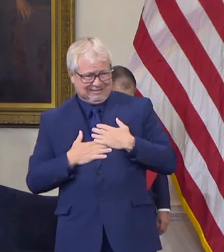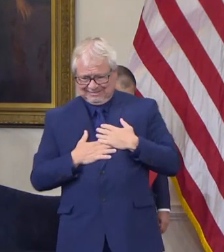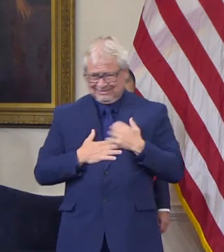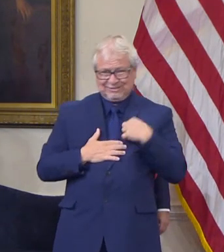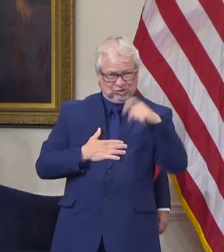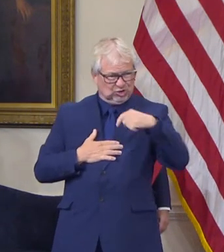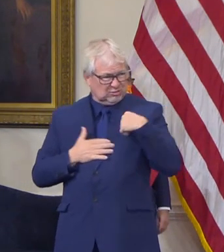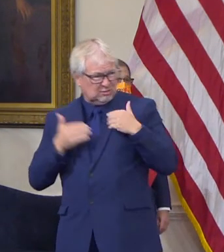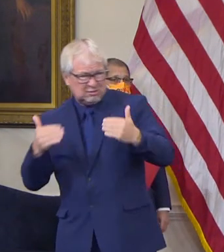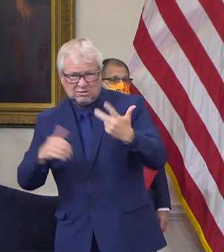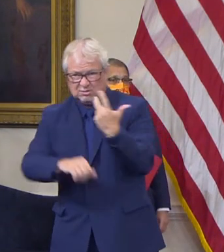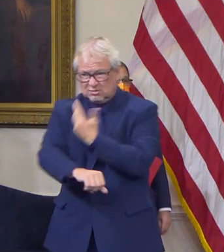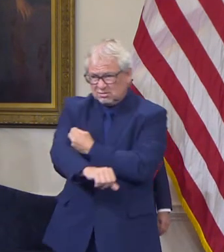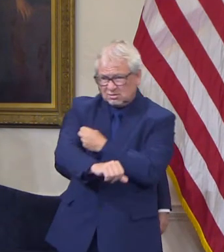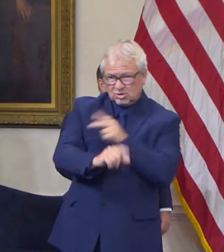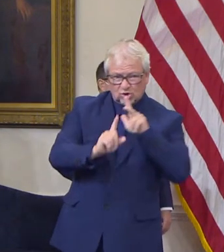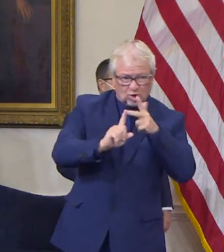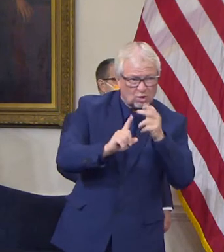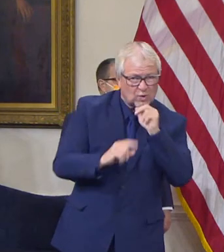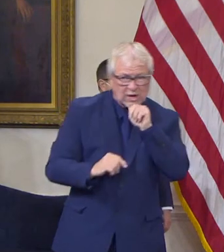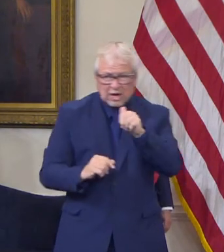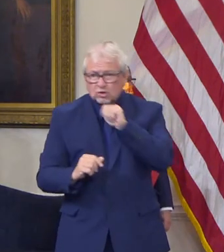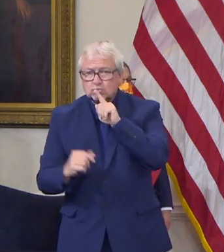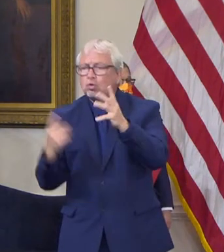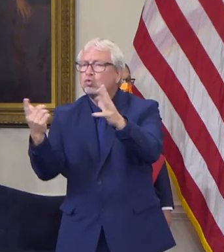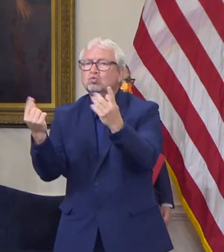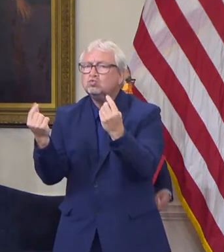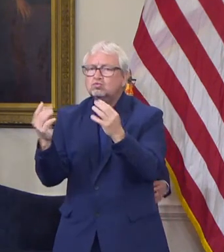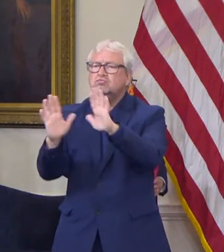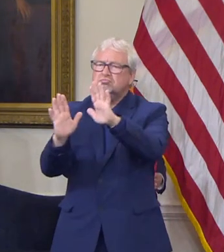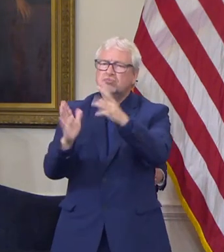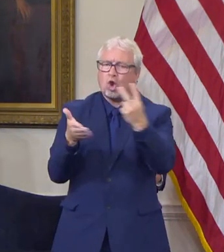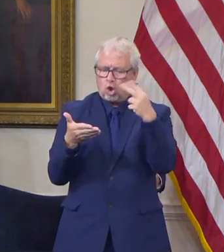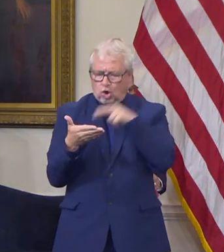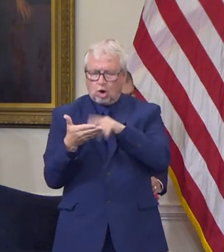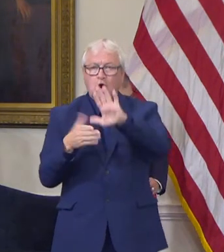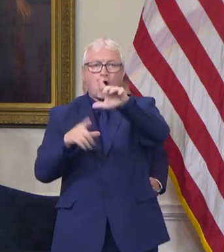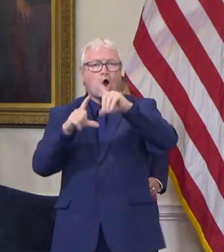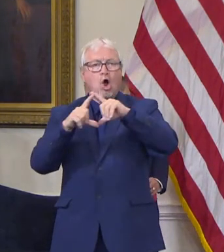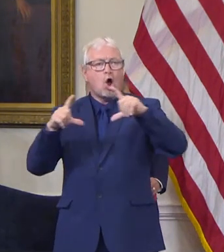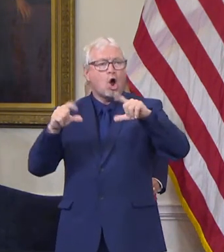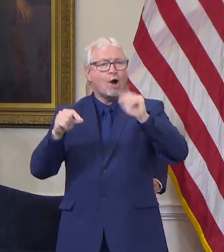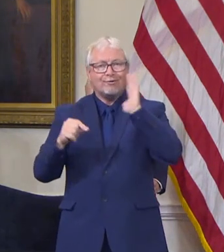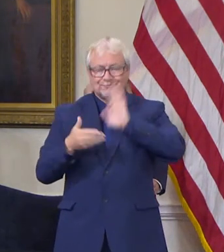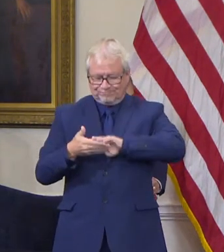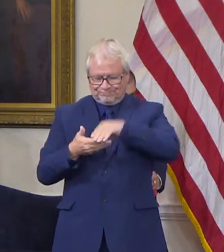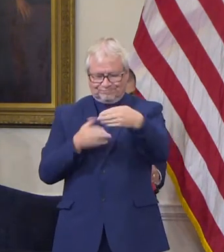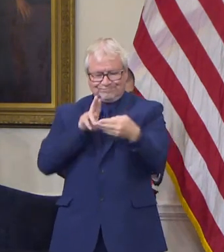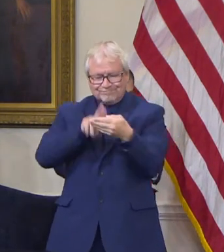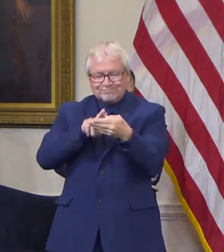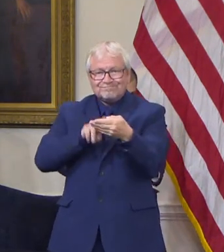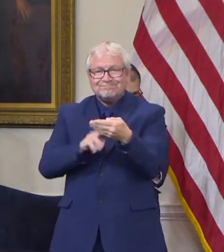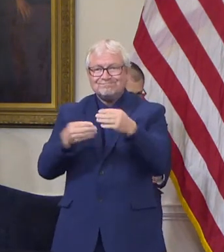To determine your eligibility for a COVID-19 booster shot, the simplest thing to do is look at your vaccination card.